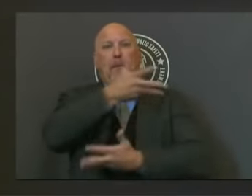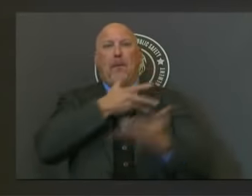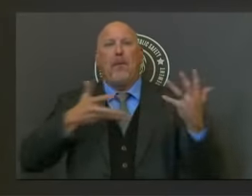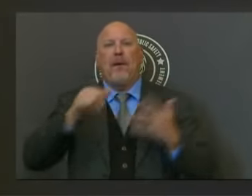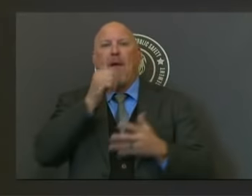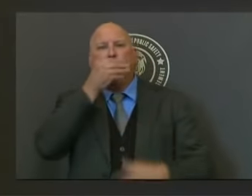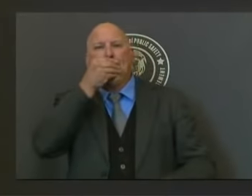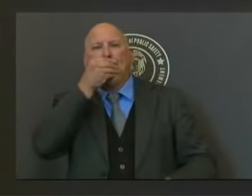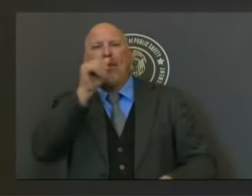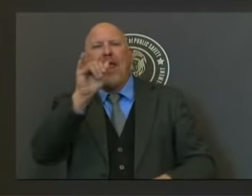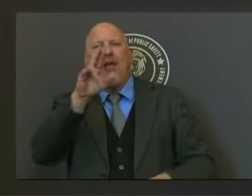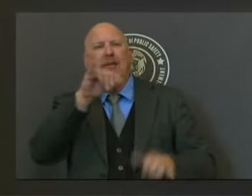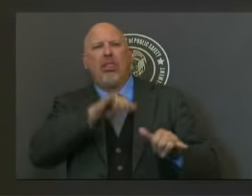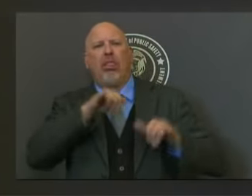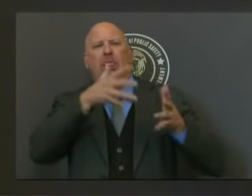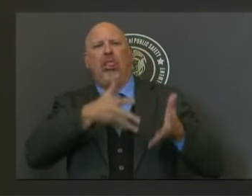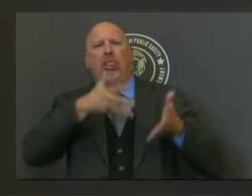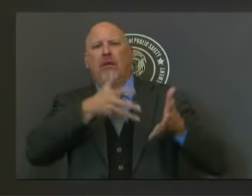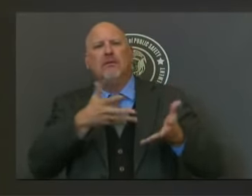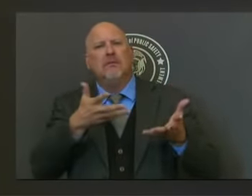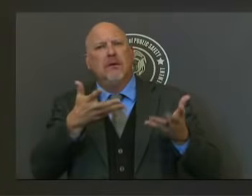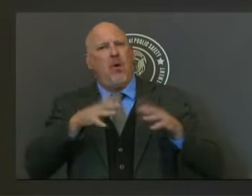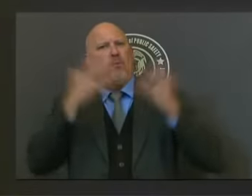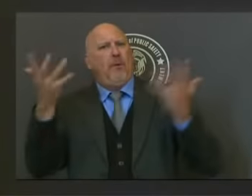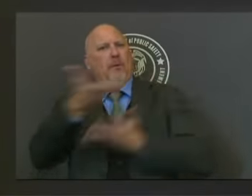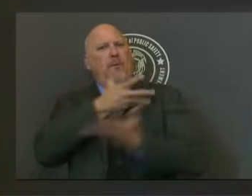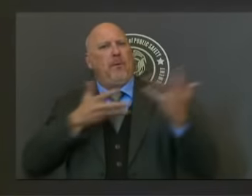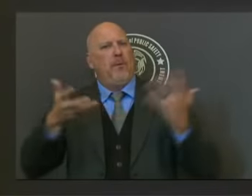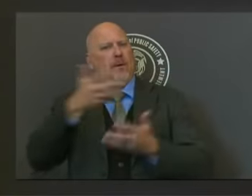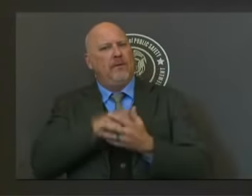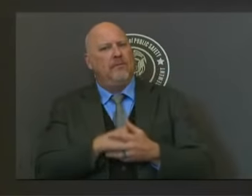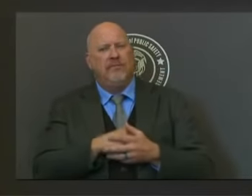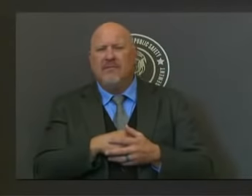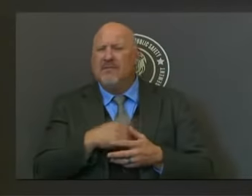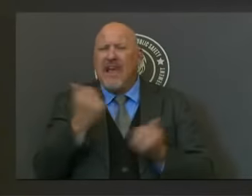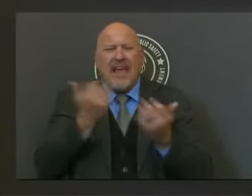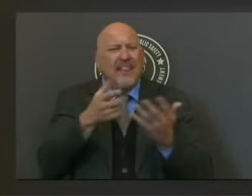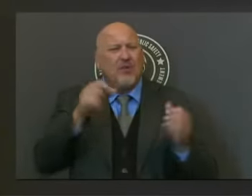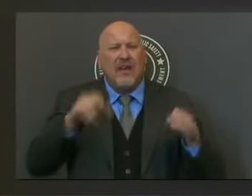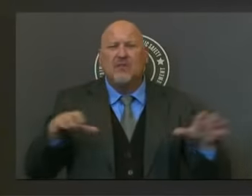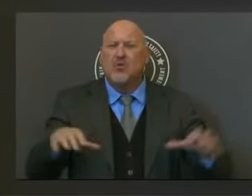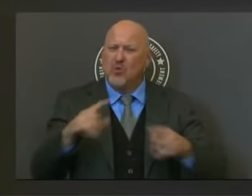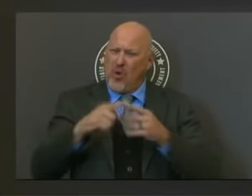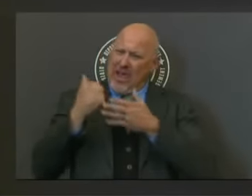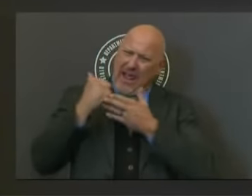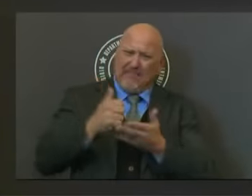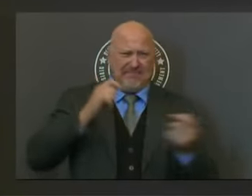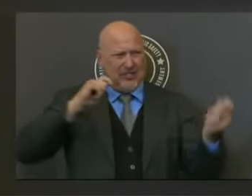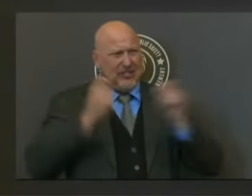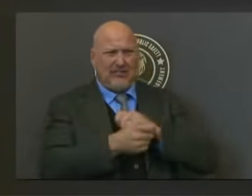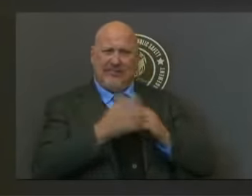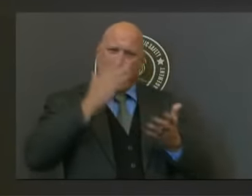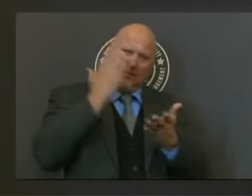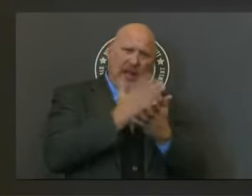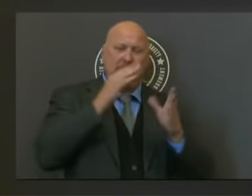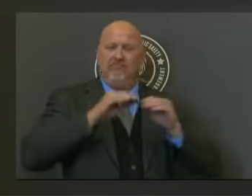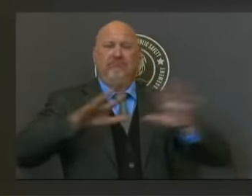action to mitigate the spread of over nineteen don't let go of it threaten the